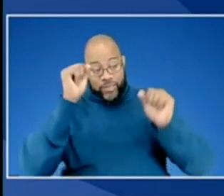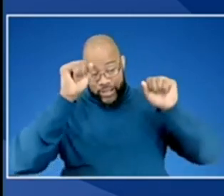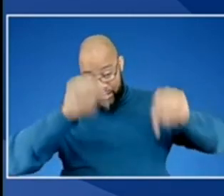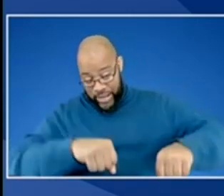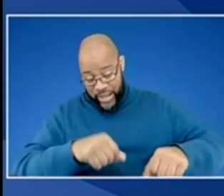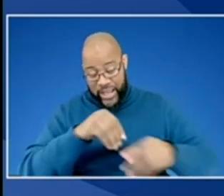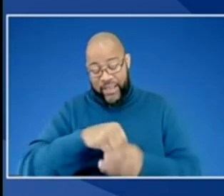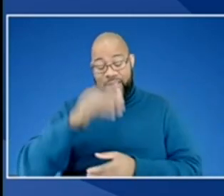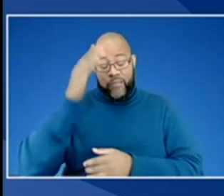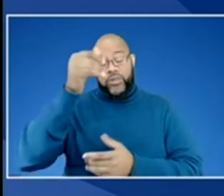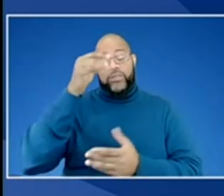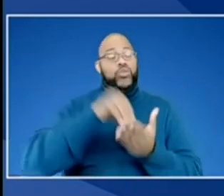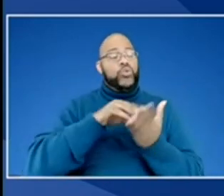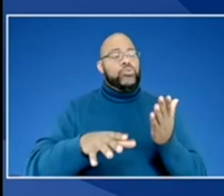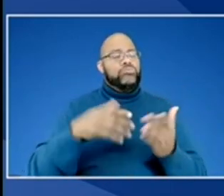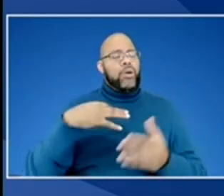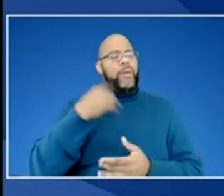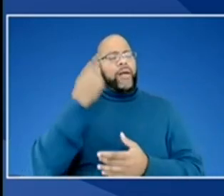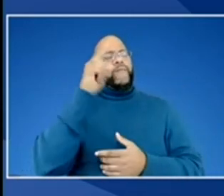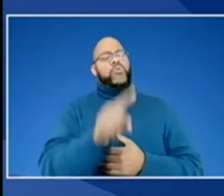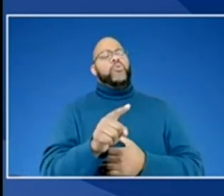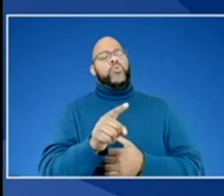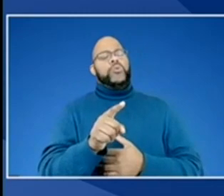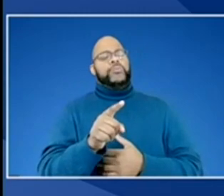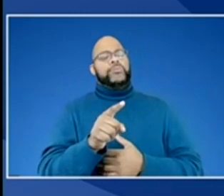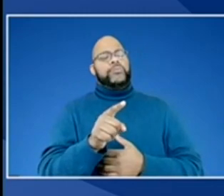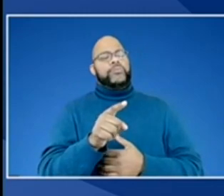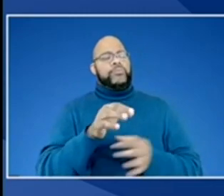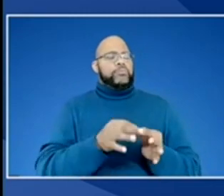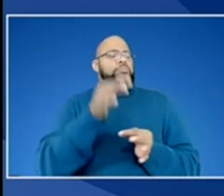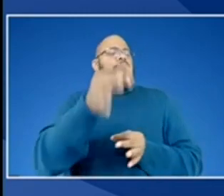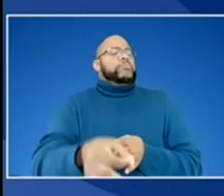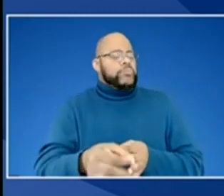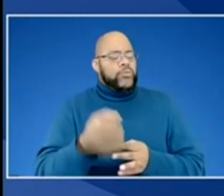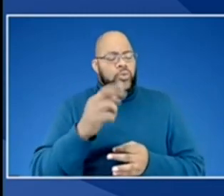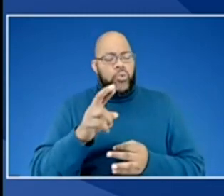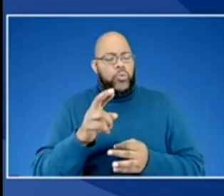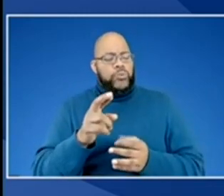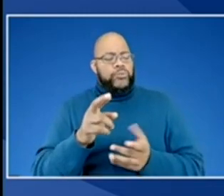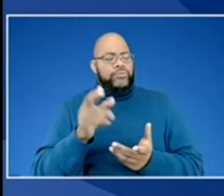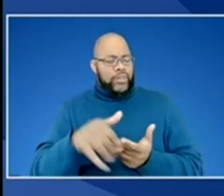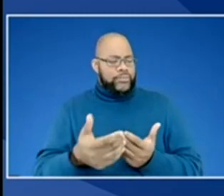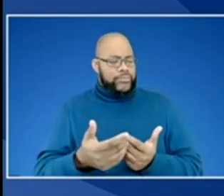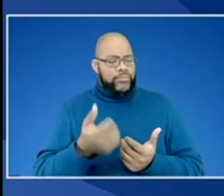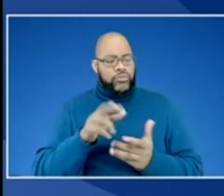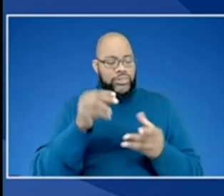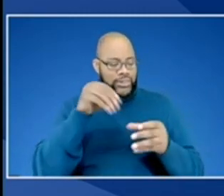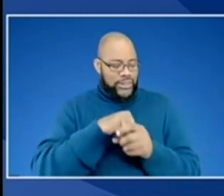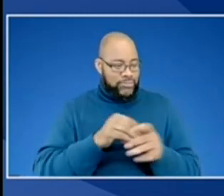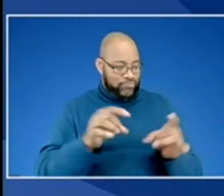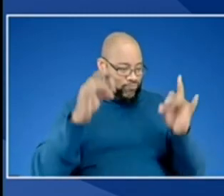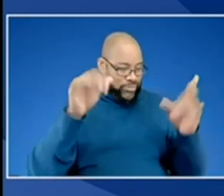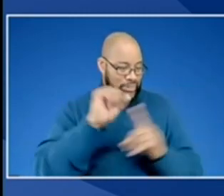if a student does apply for a forbearance or a deferment, they're already in a crisis state where they cannot afford to